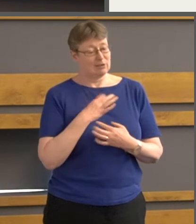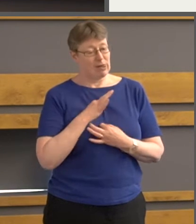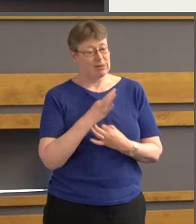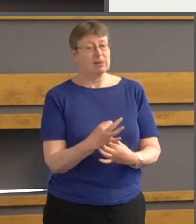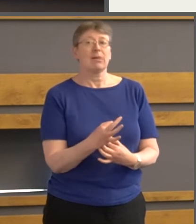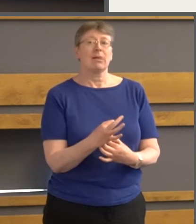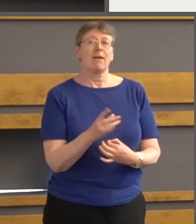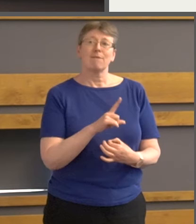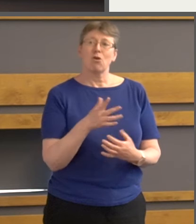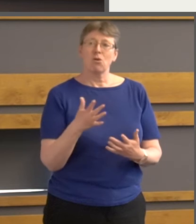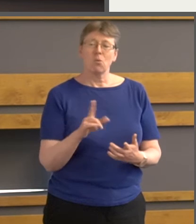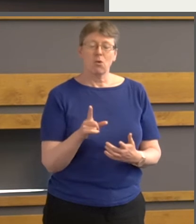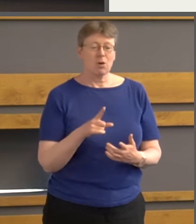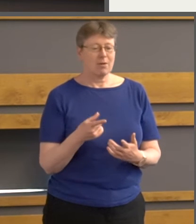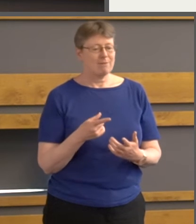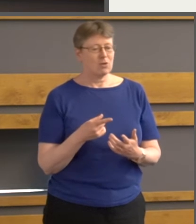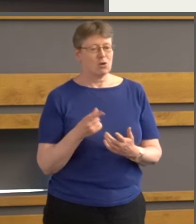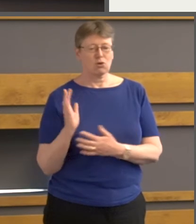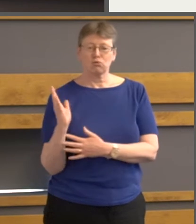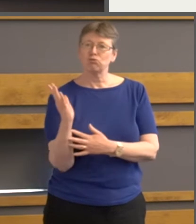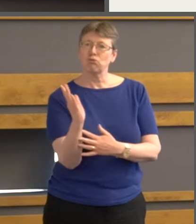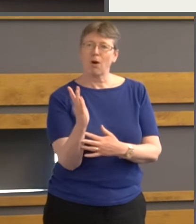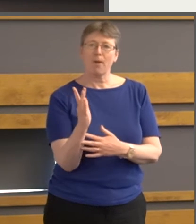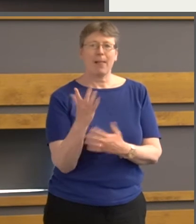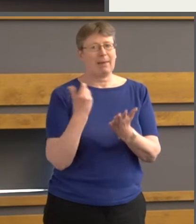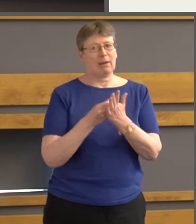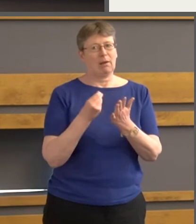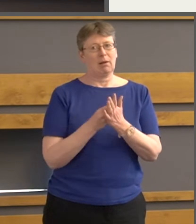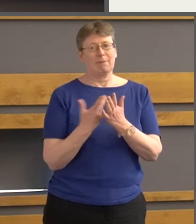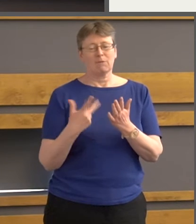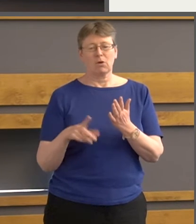to the whole idea of crop land and cash crops and empire